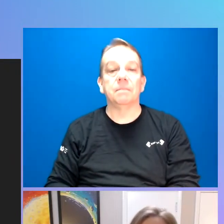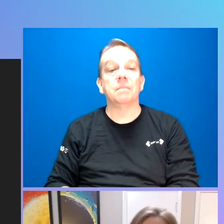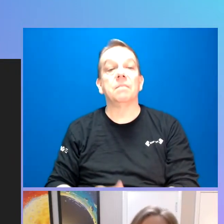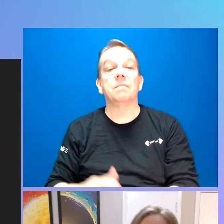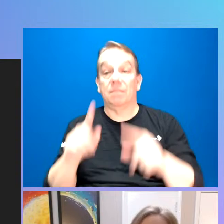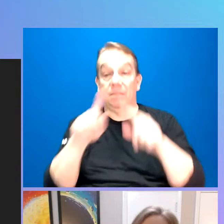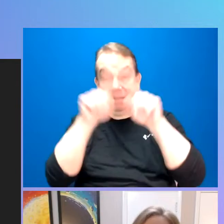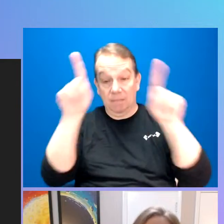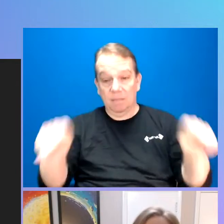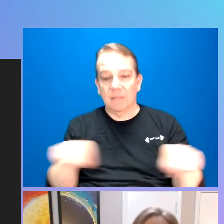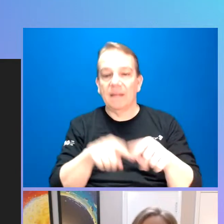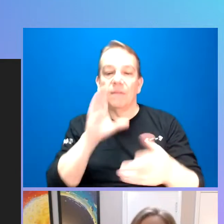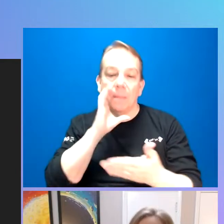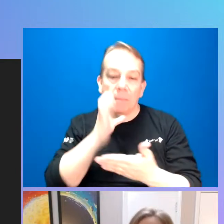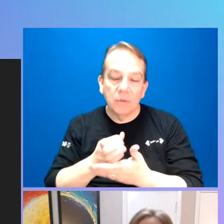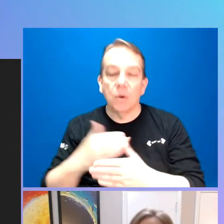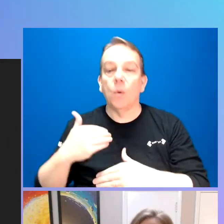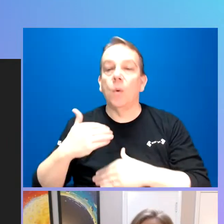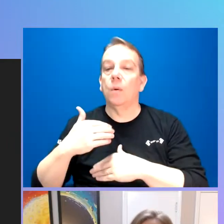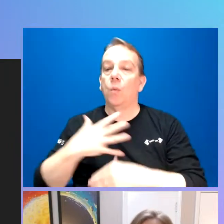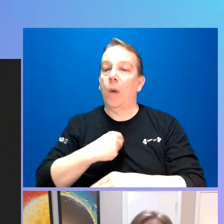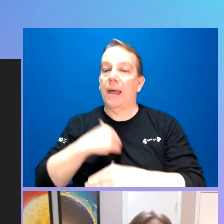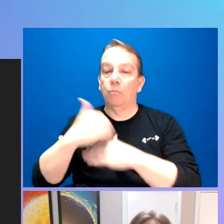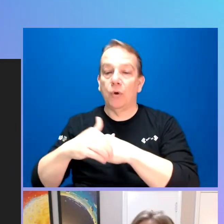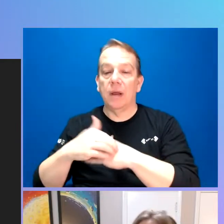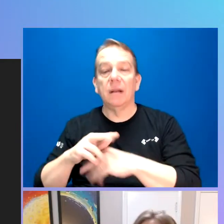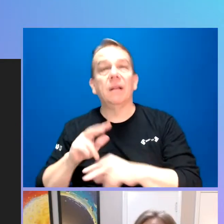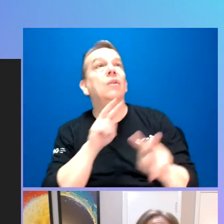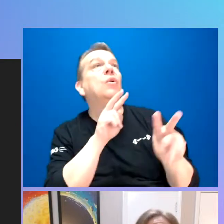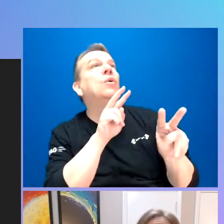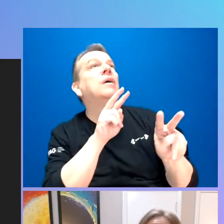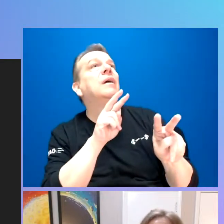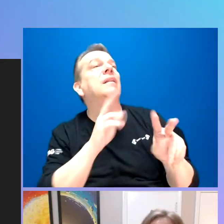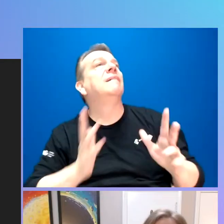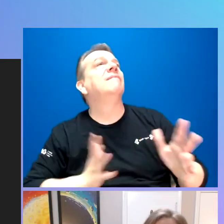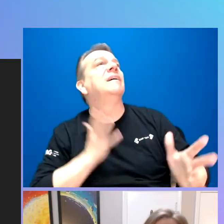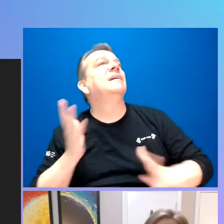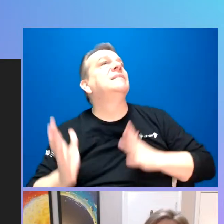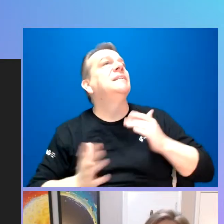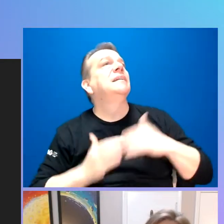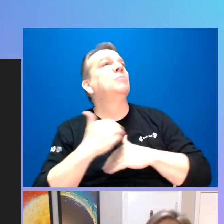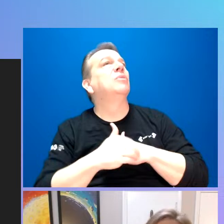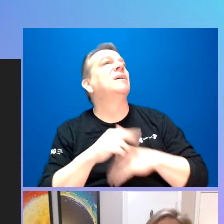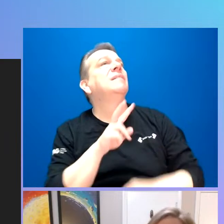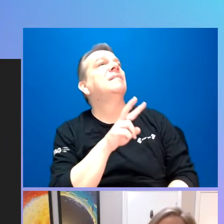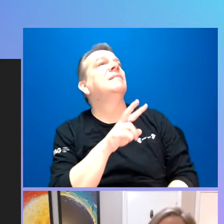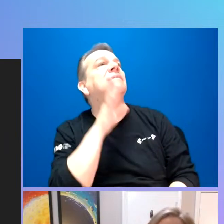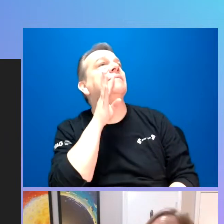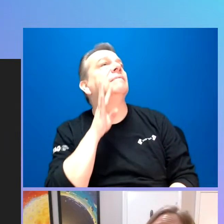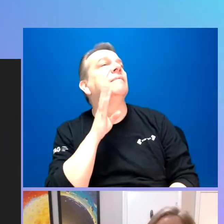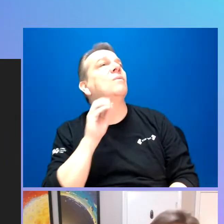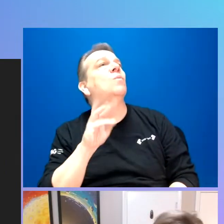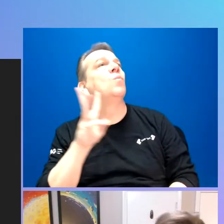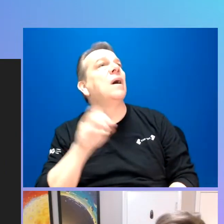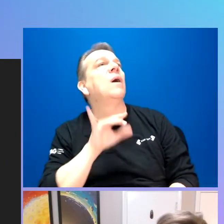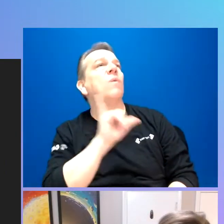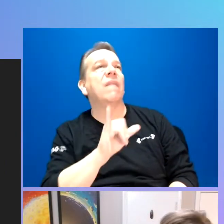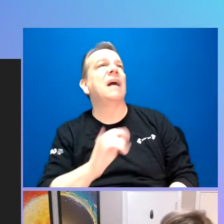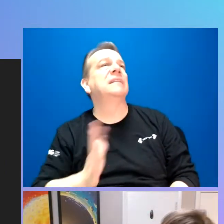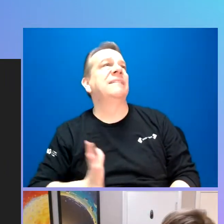have a picture of a piece of white bread looking up at that fancy that fancy bread code